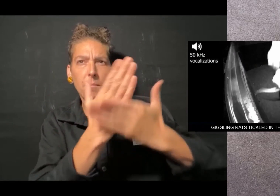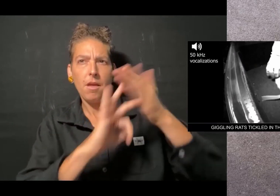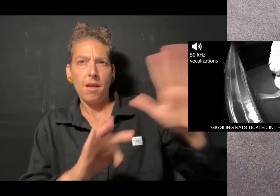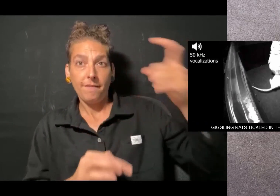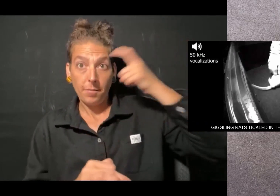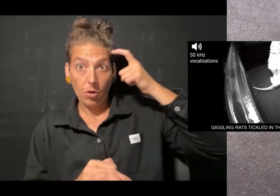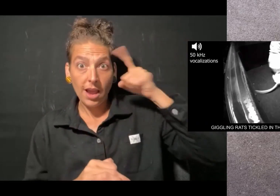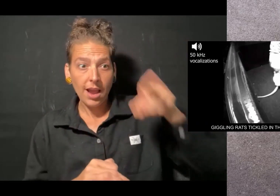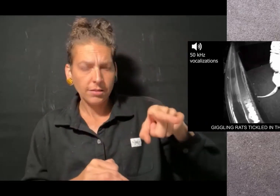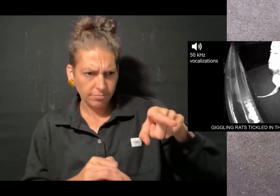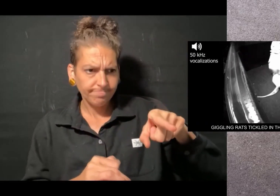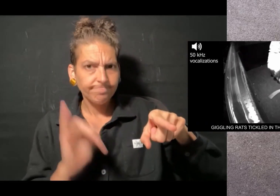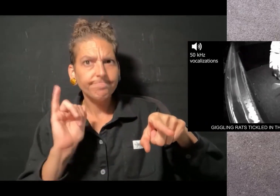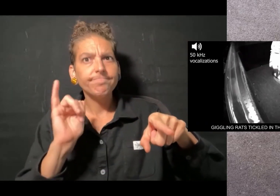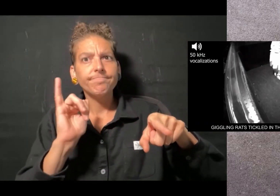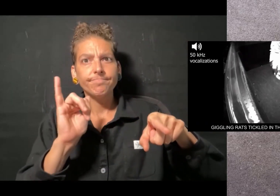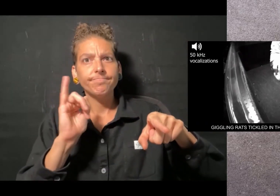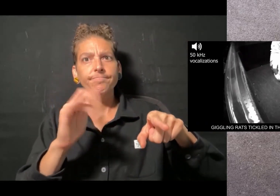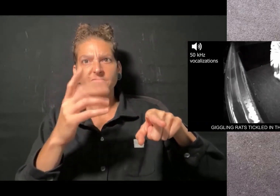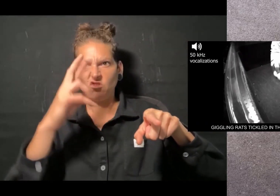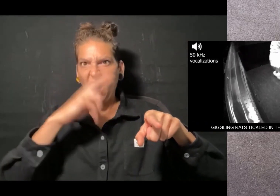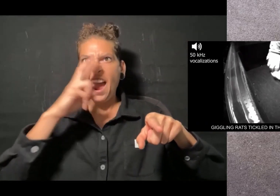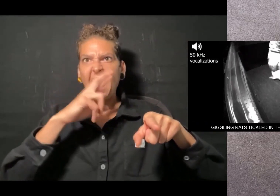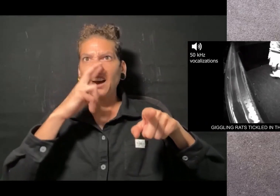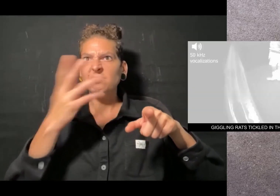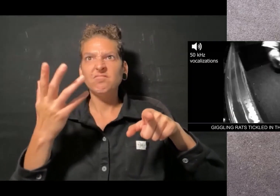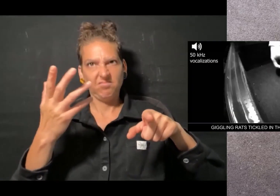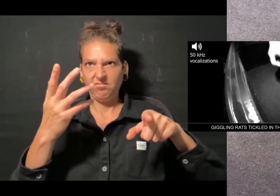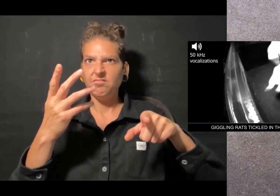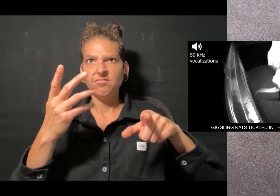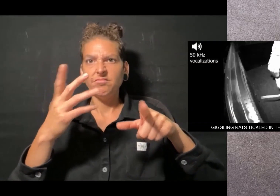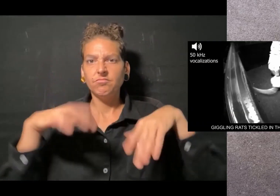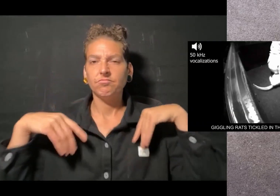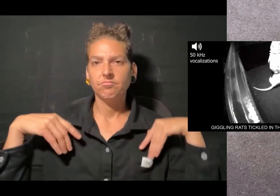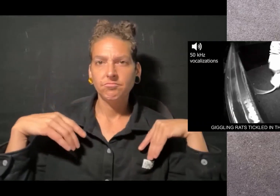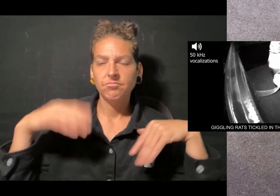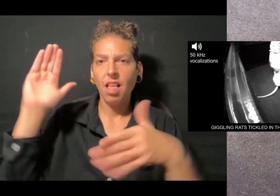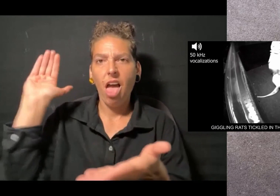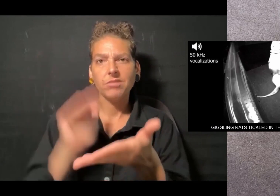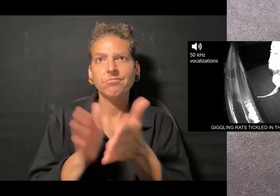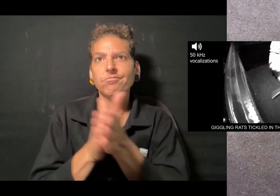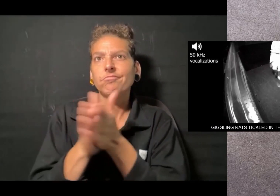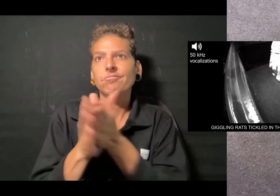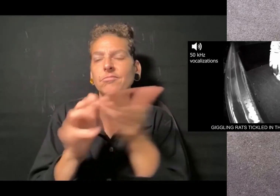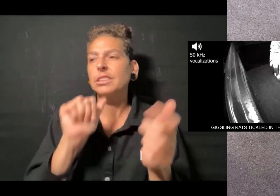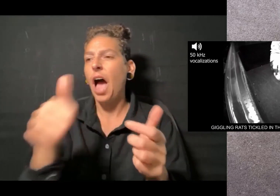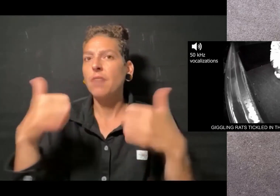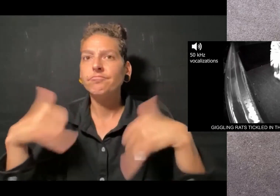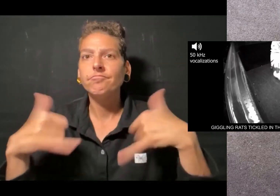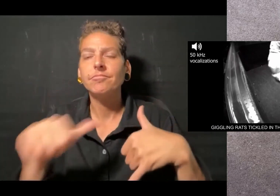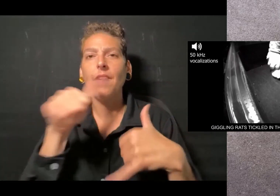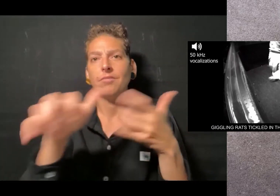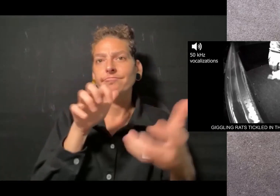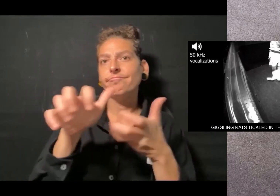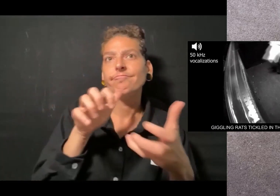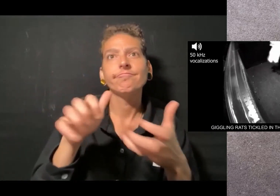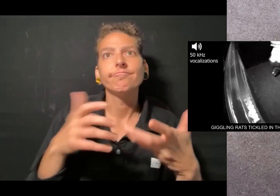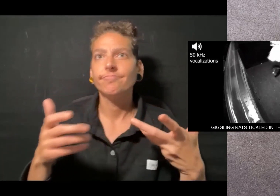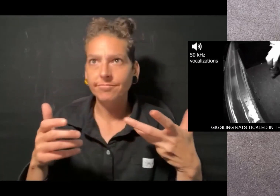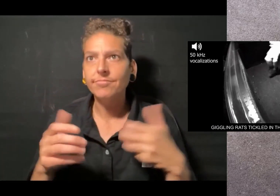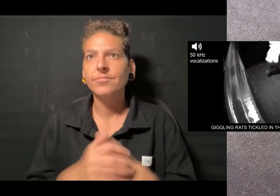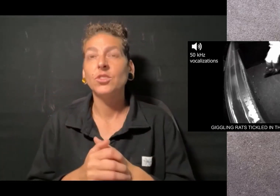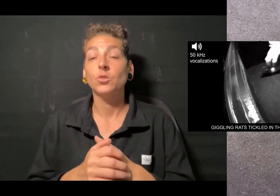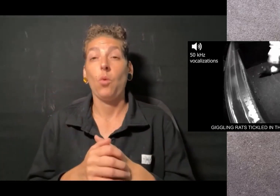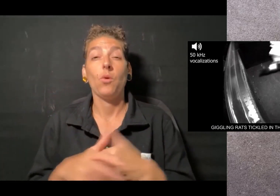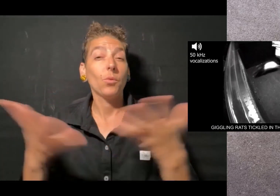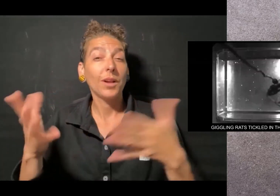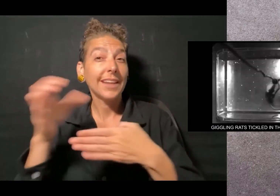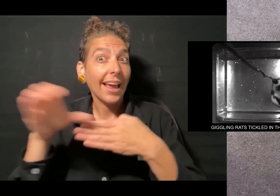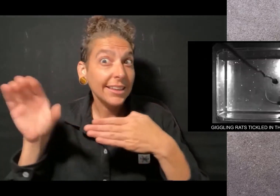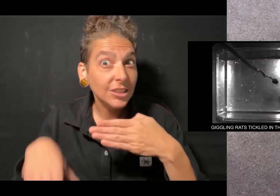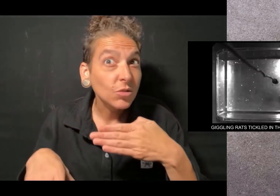blocked that part of the brain the rats were less inclined to play or laugh so what was